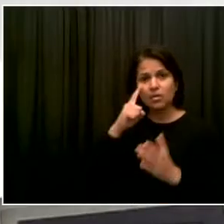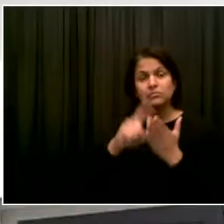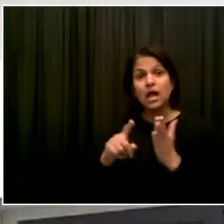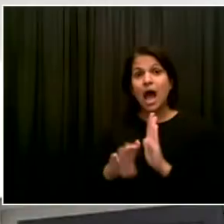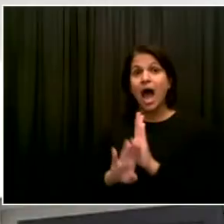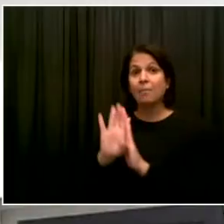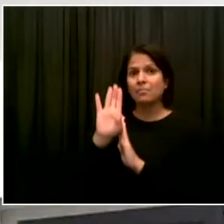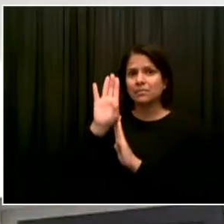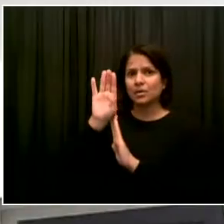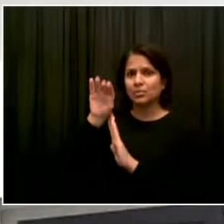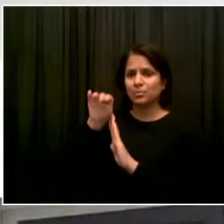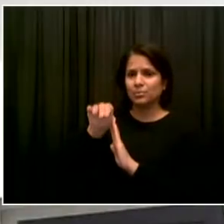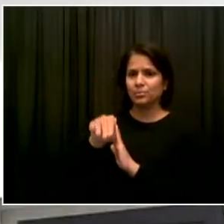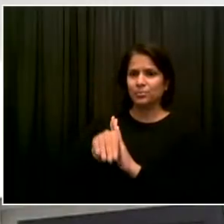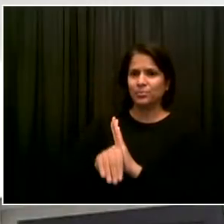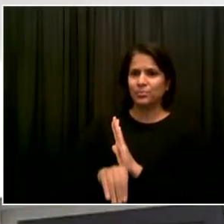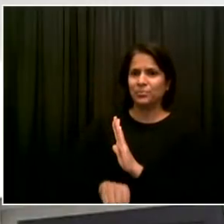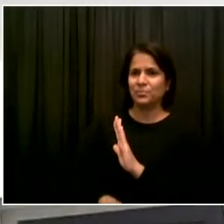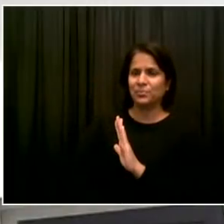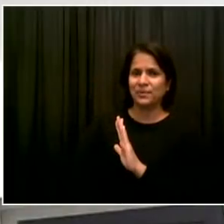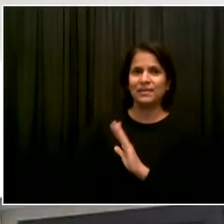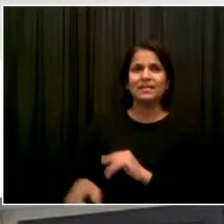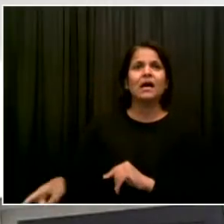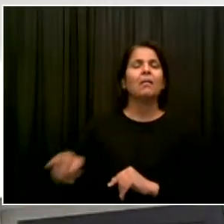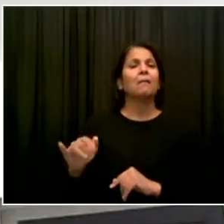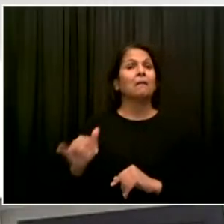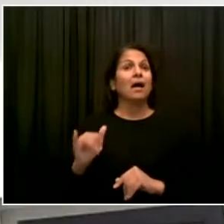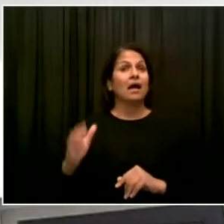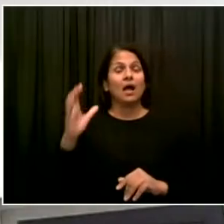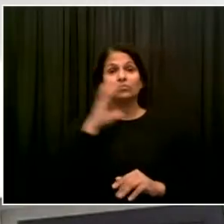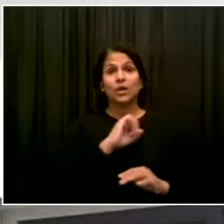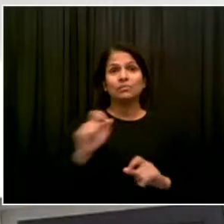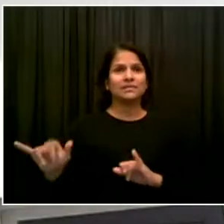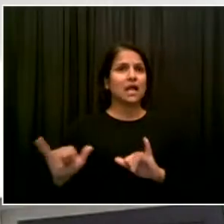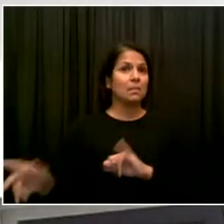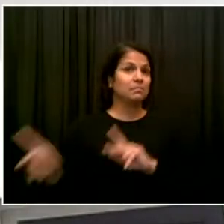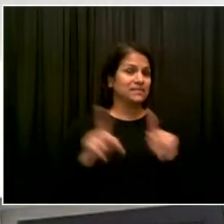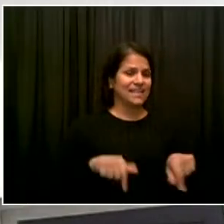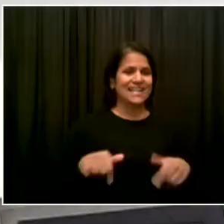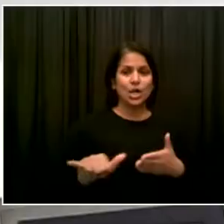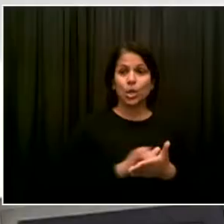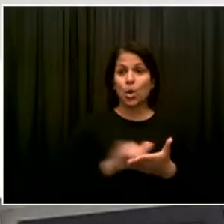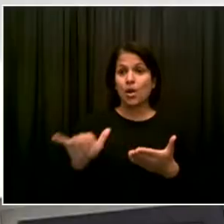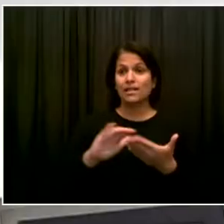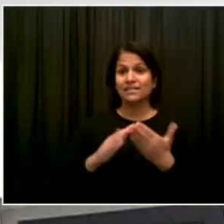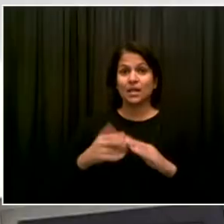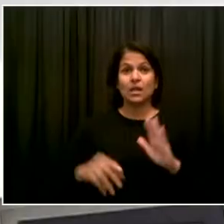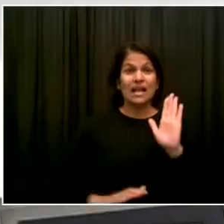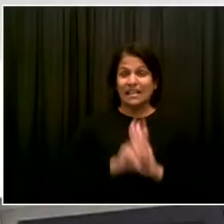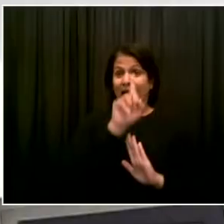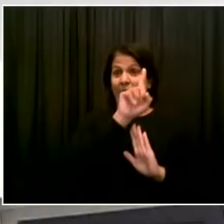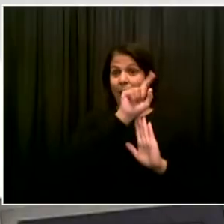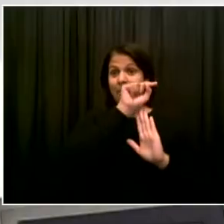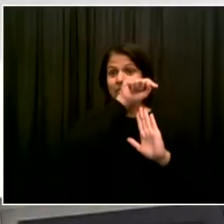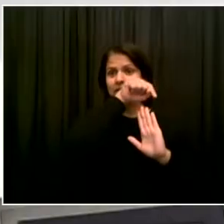BECAUSE OF THE QUALITY OF THEIR SCIENTIST THERE HAVE ALREADY NOTICED THAT THE WAE VIS DIMINISHING.